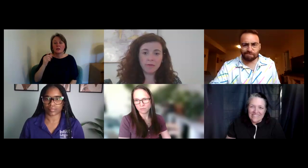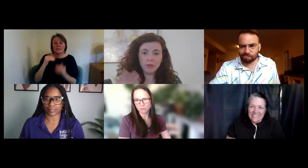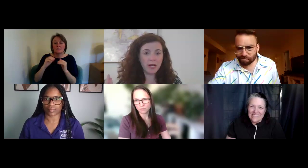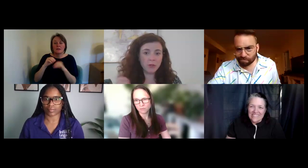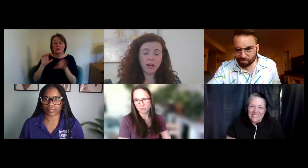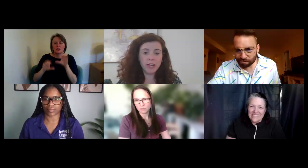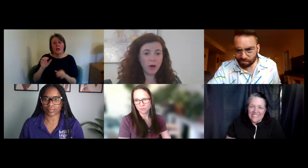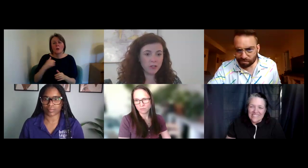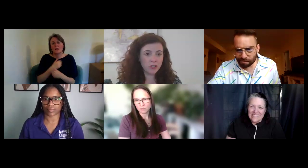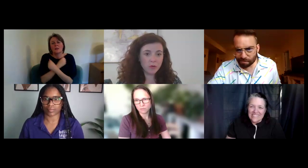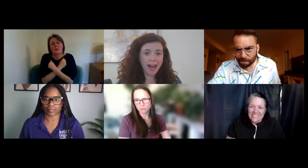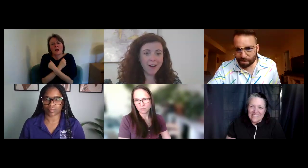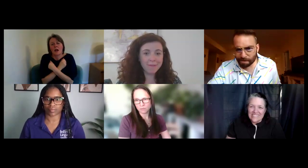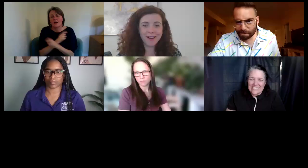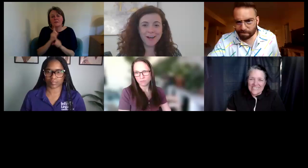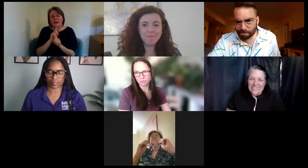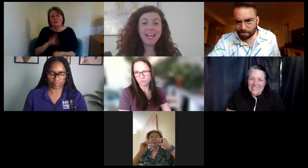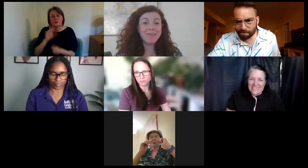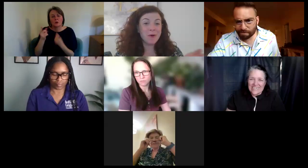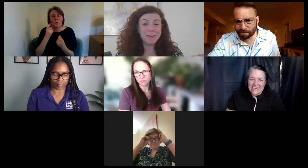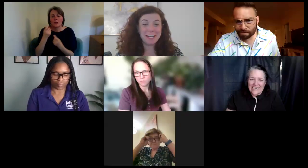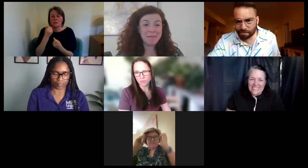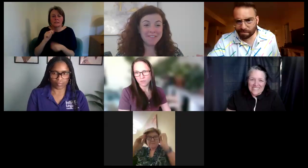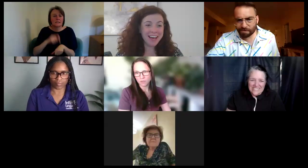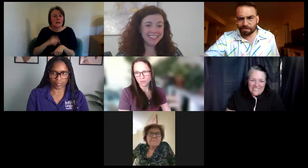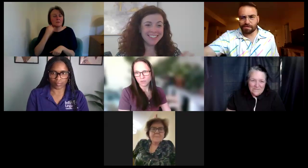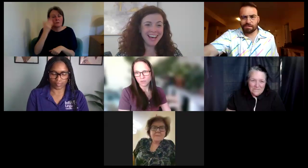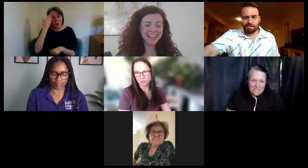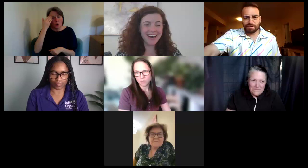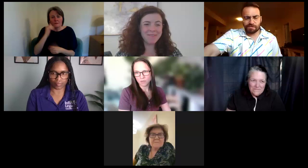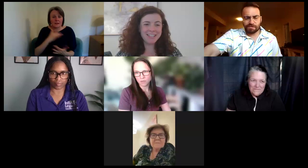answer any questions you have. If you know of any events that Ieesha's team